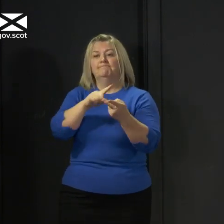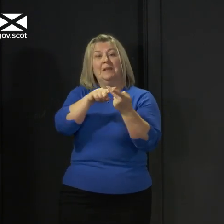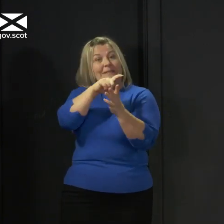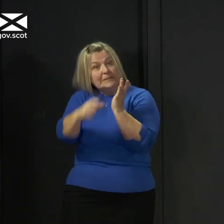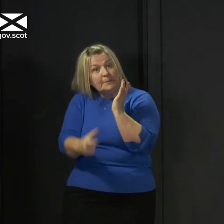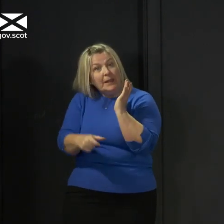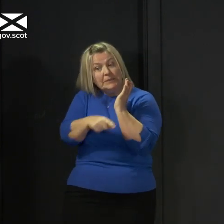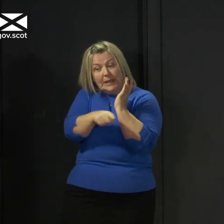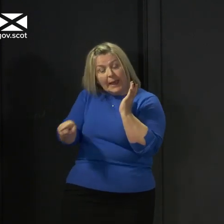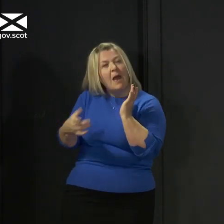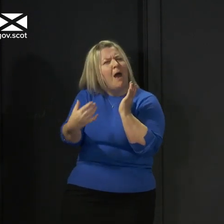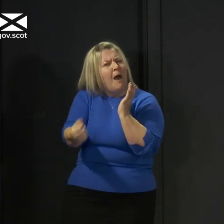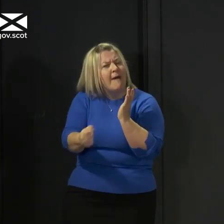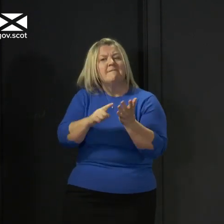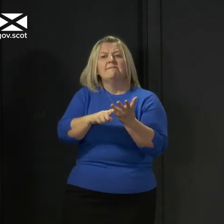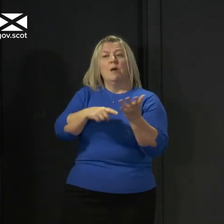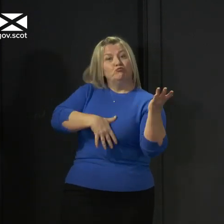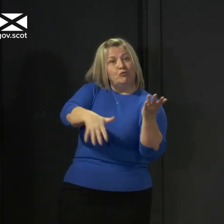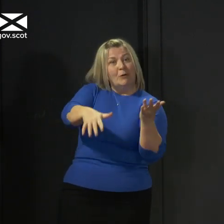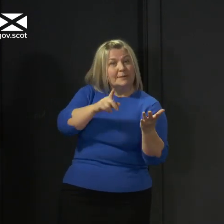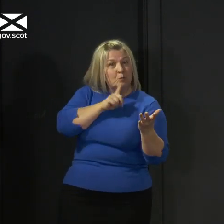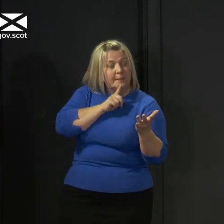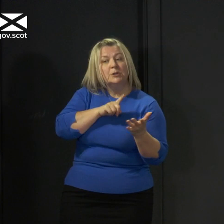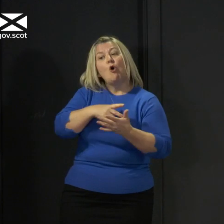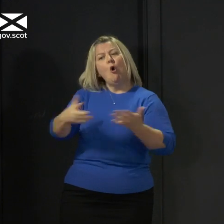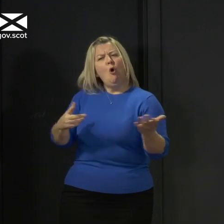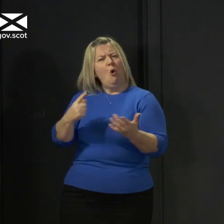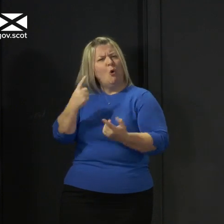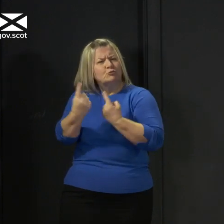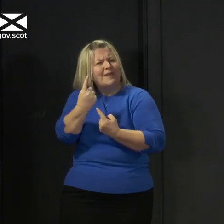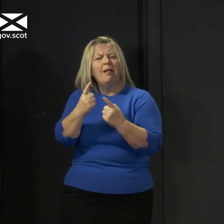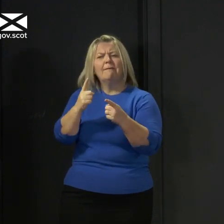people who get the annual flu jab and people who need support from mental